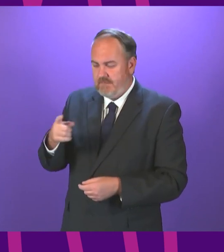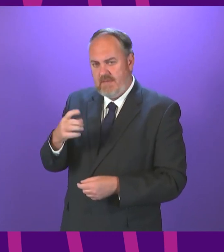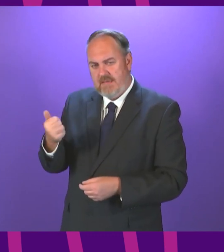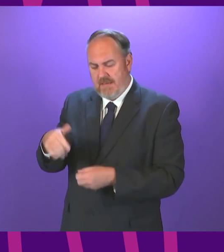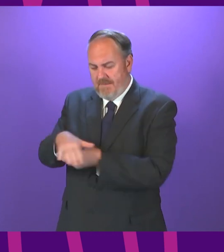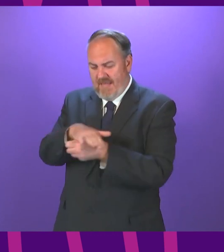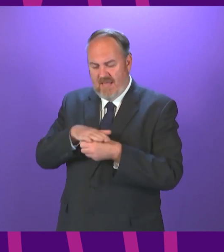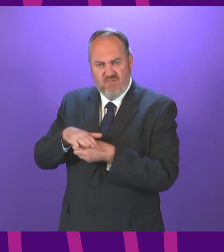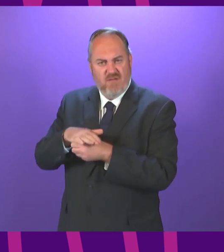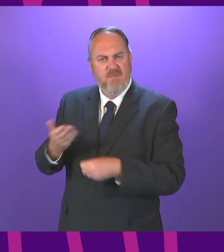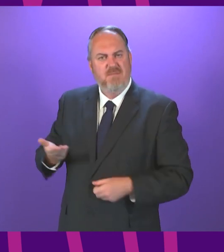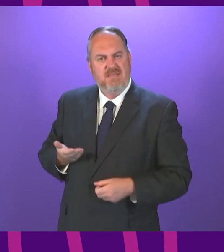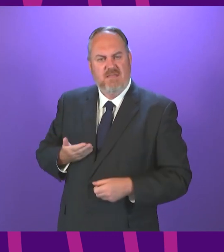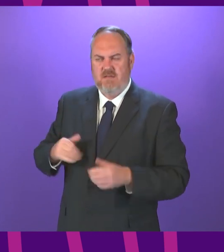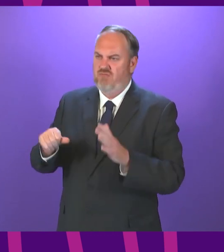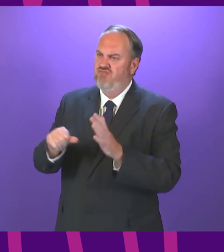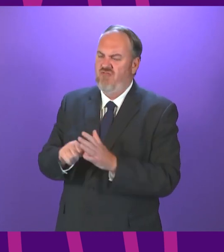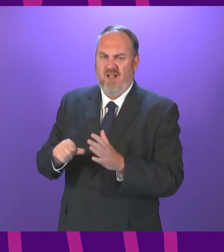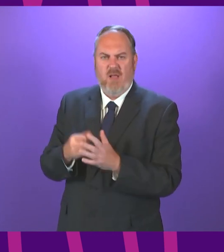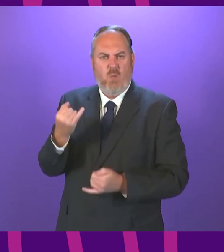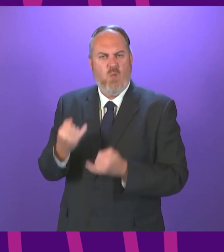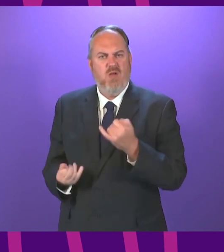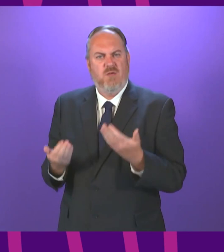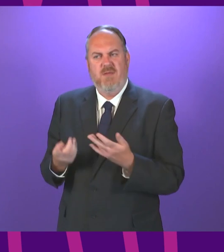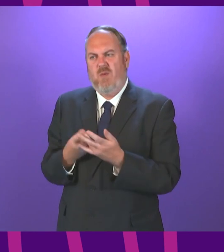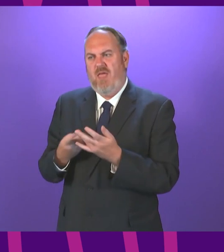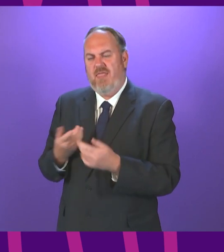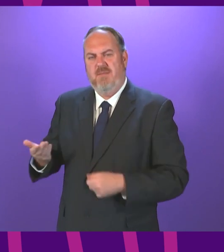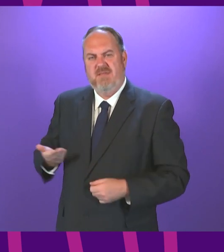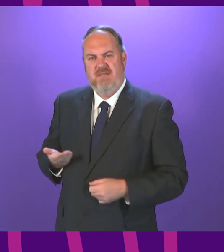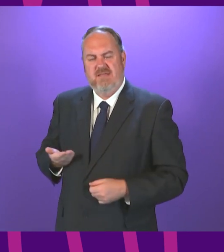The sector had expected the relaxation of restrictions on dancing outdoors. Ivan McKee